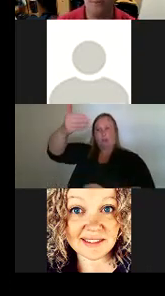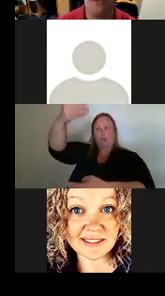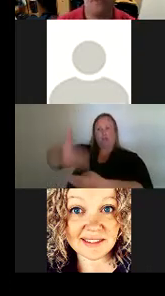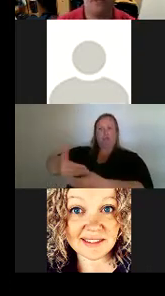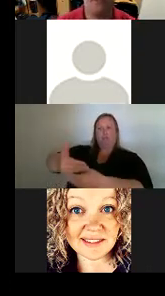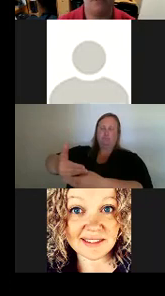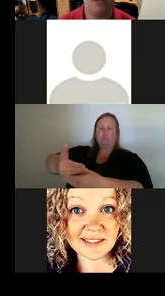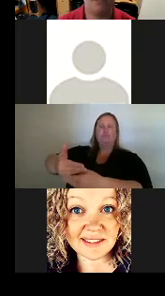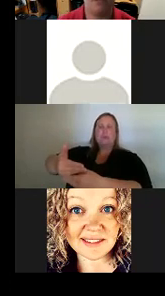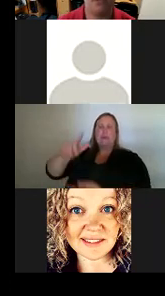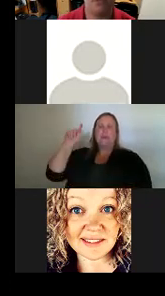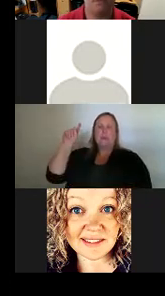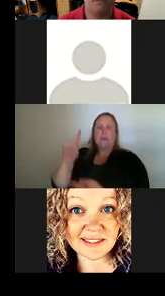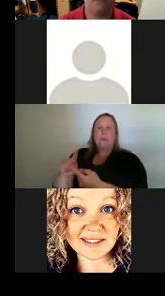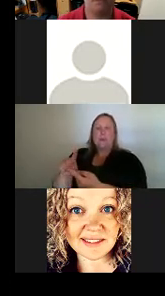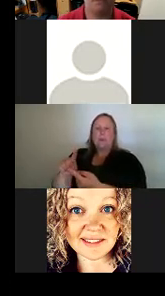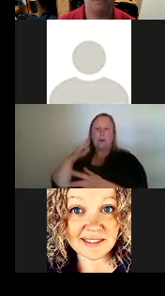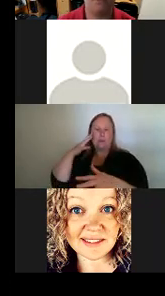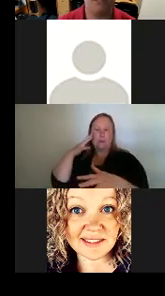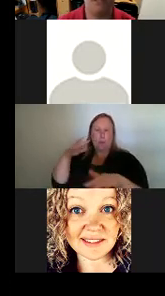THE NOISE, BUT HELPS REDUCE IT.